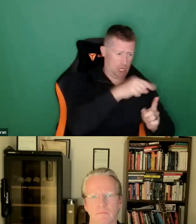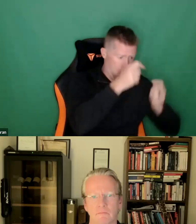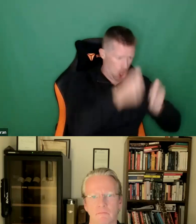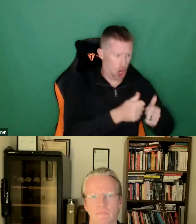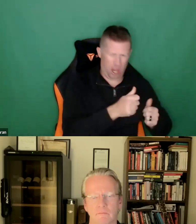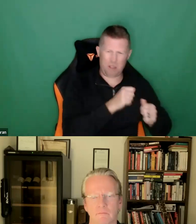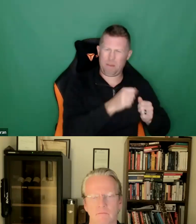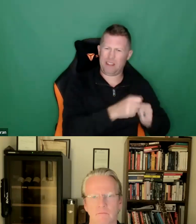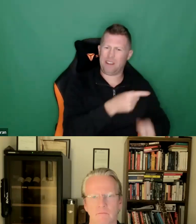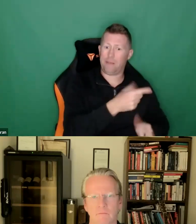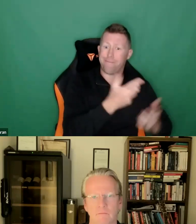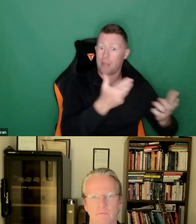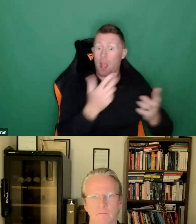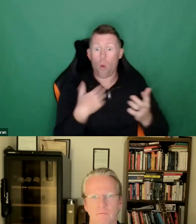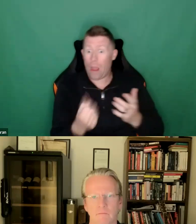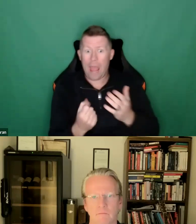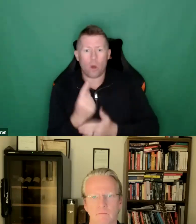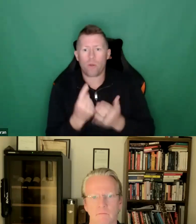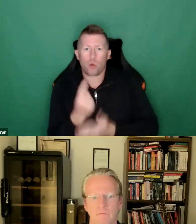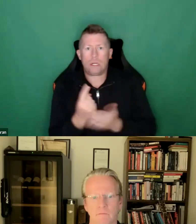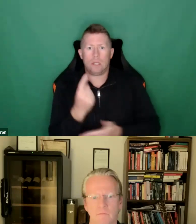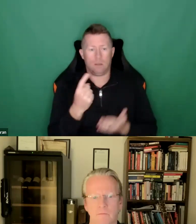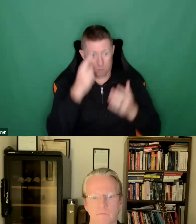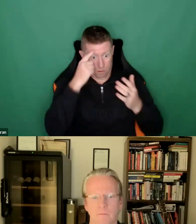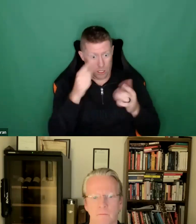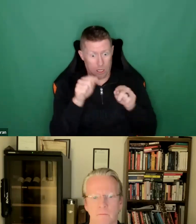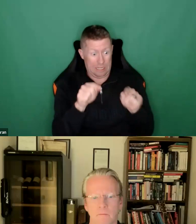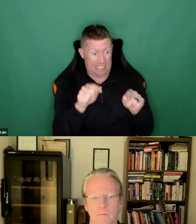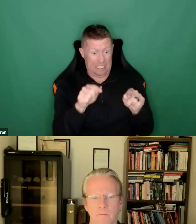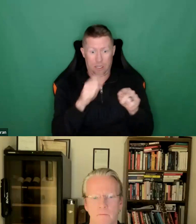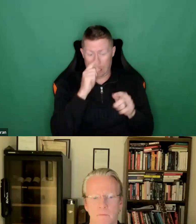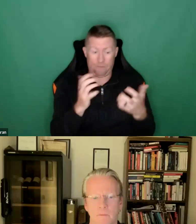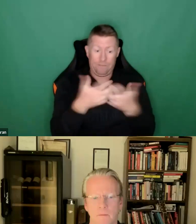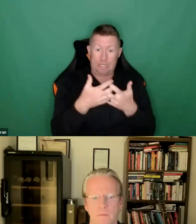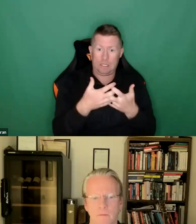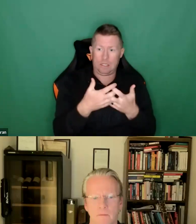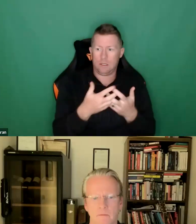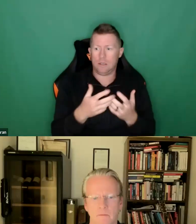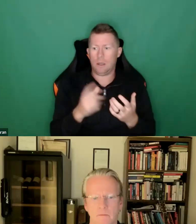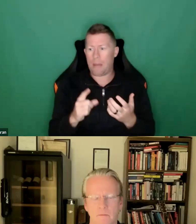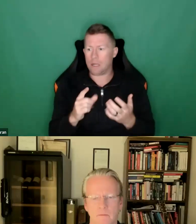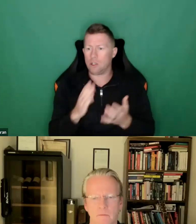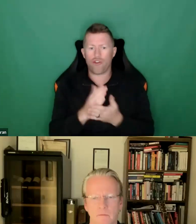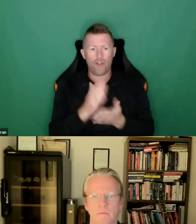system, where it ought to be, it would be upfront and much less. Older. But if you look